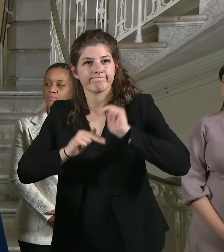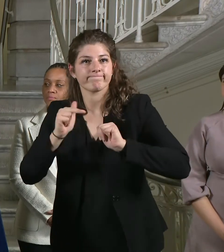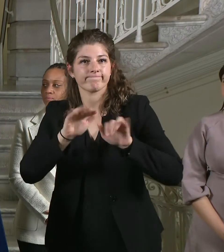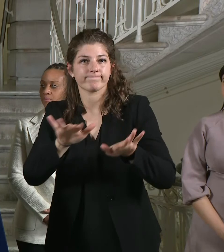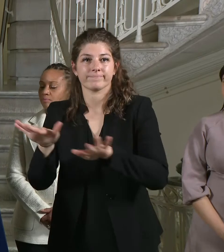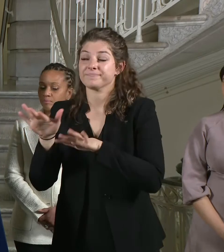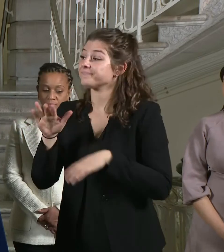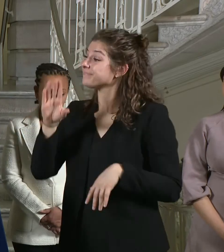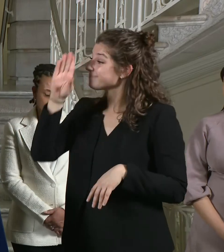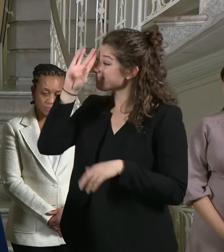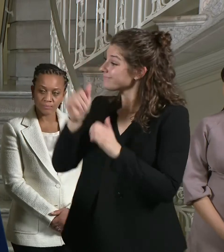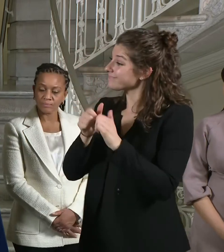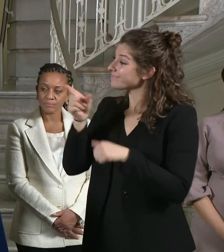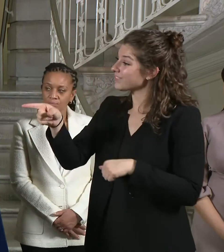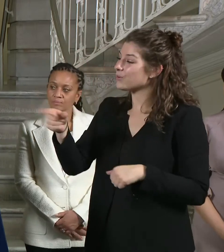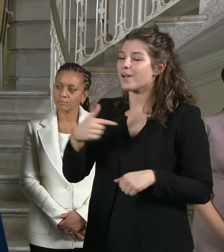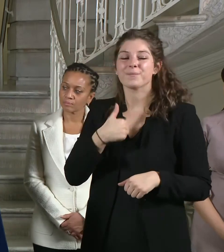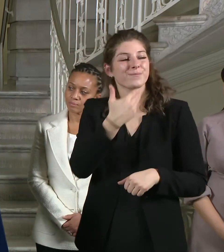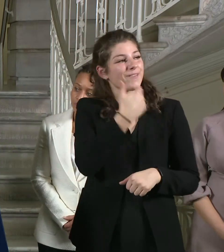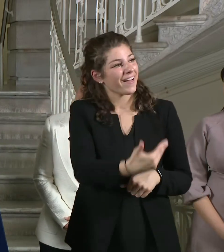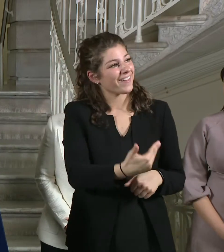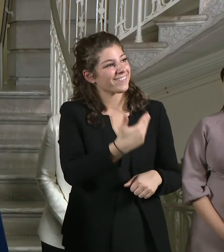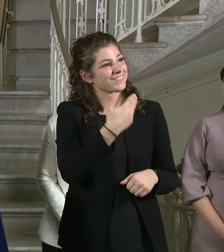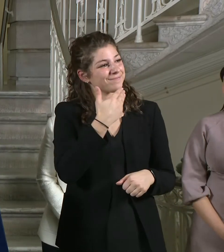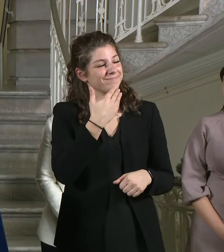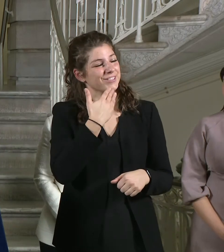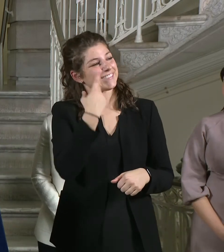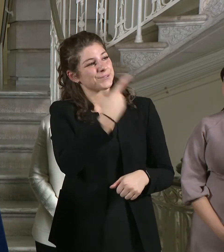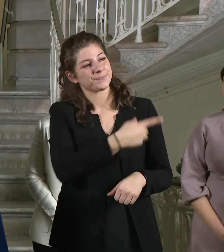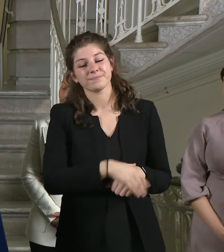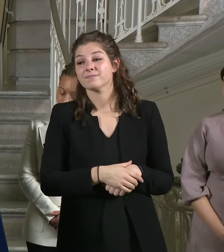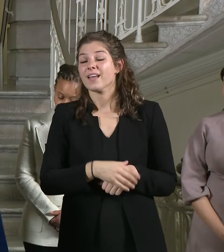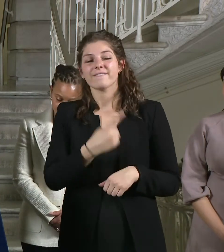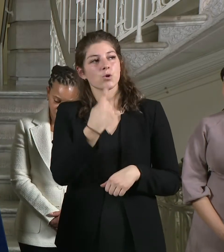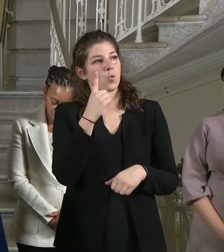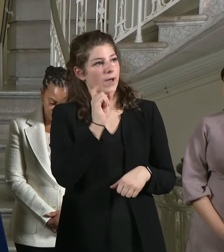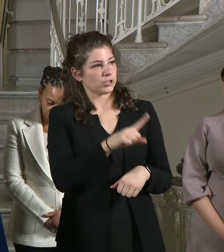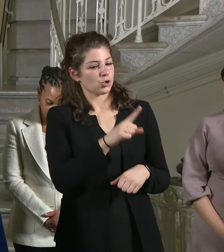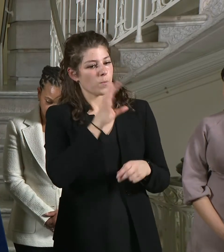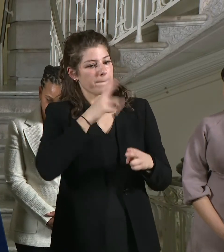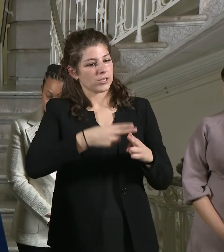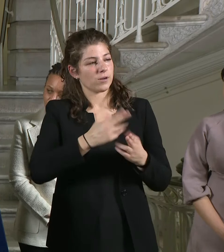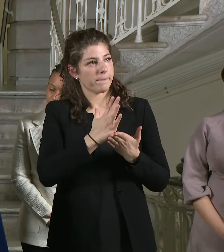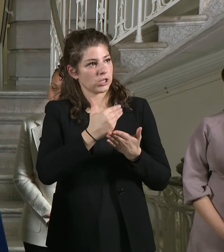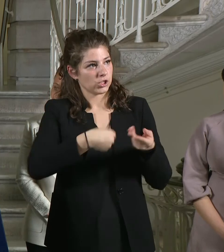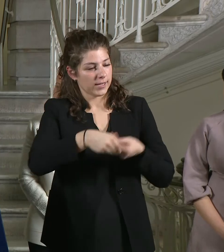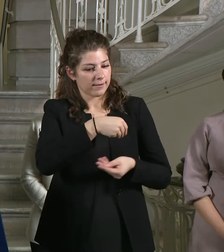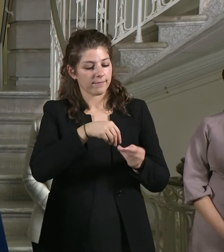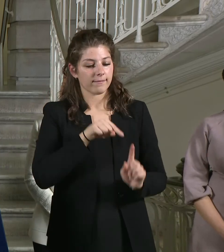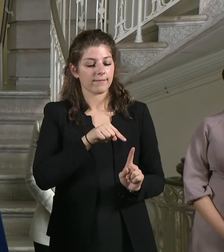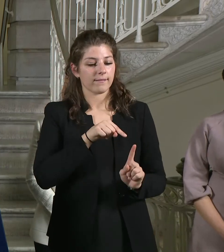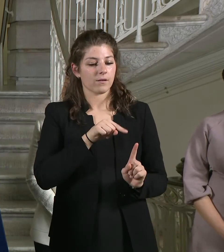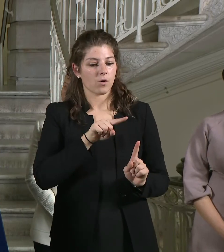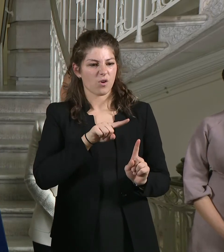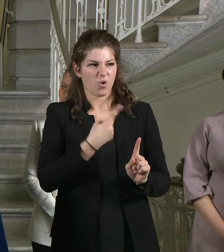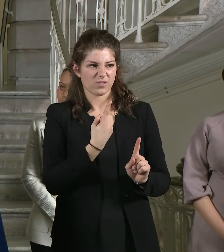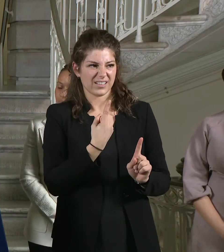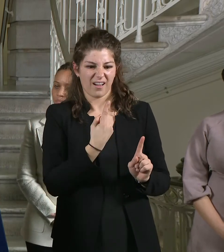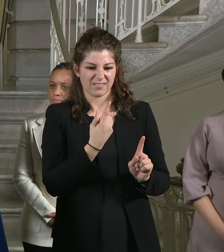TO BUILD AND I THINK $23 MILLION IS A REAL INDICATOR OF THAT. HOW ARE YOU DOING?